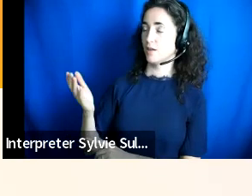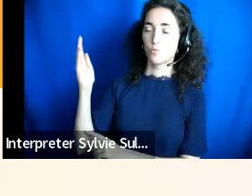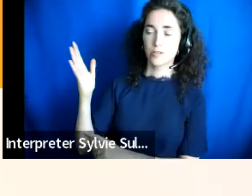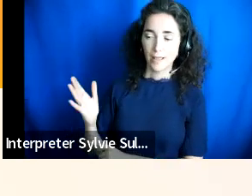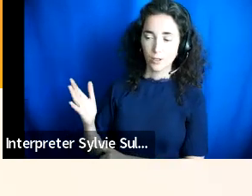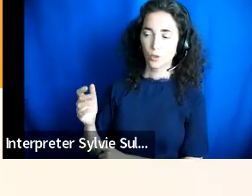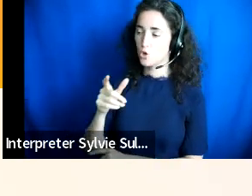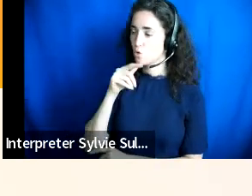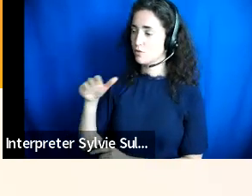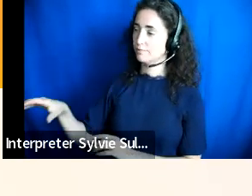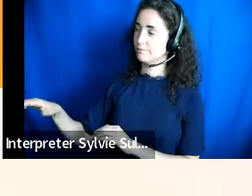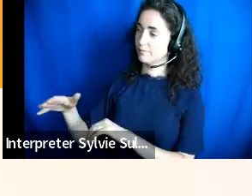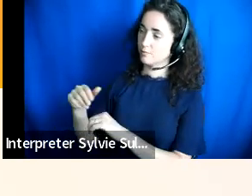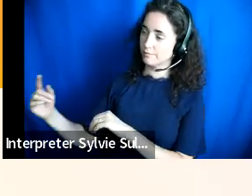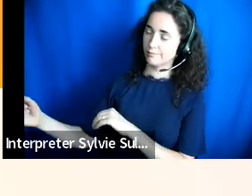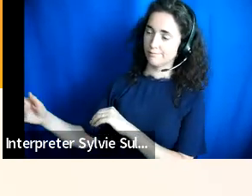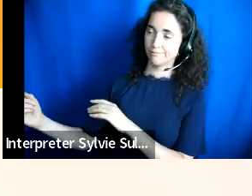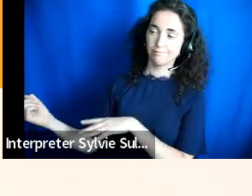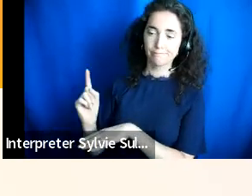Those are the ones that are it's important and this is for we're just here to help.